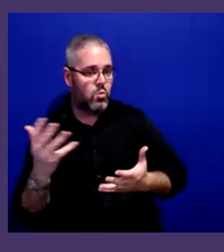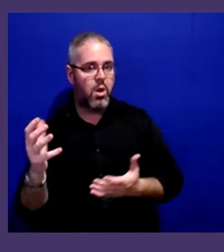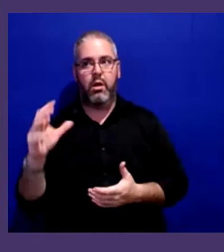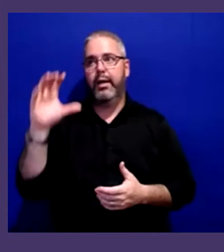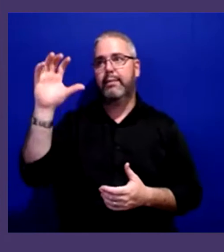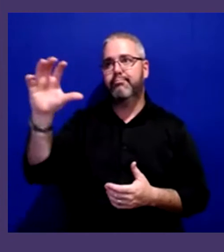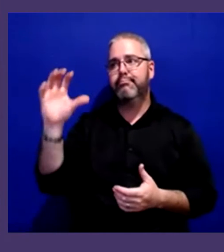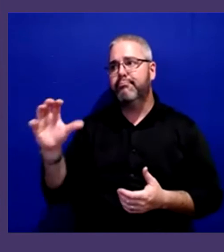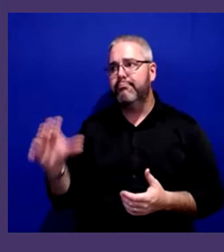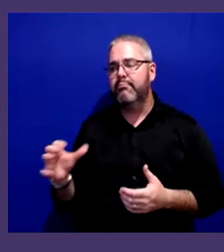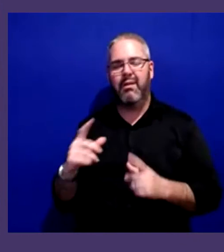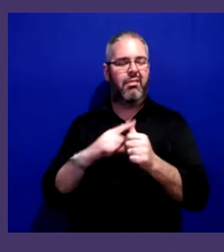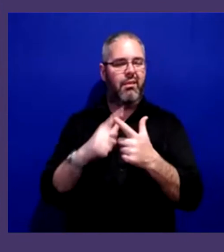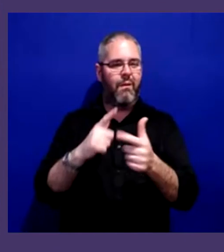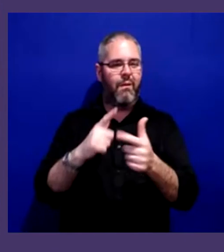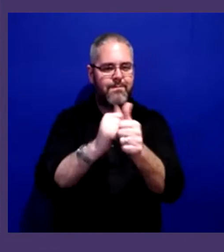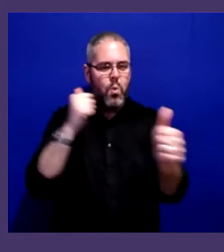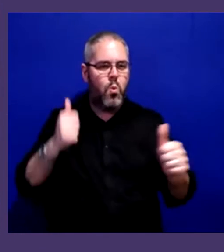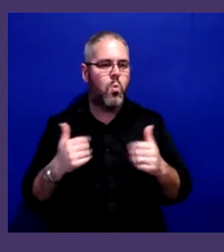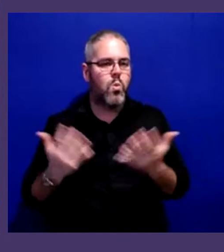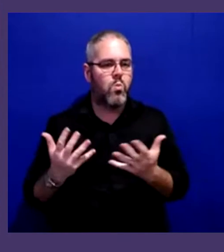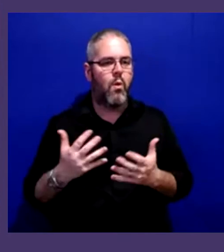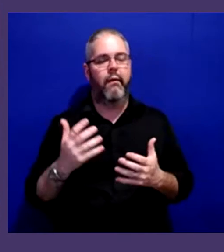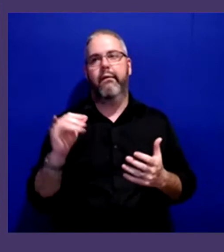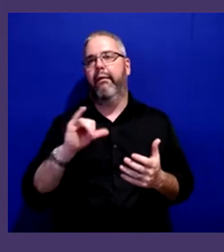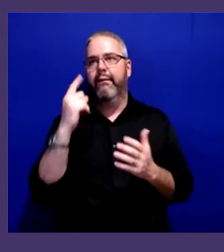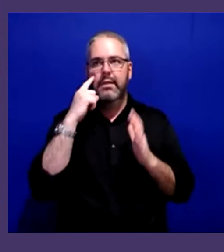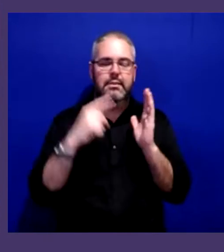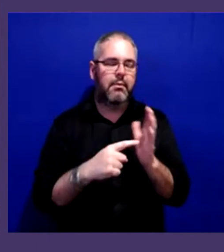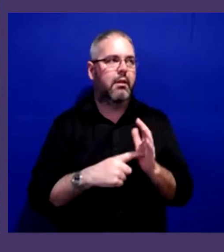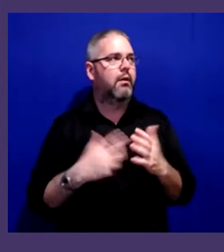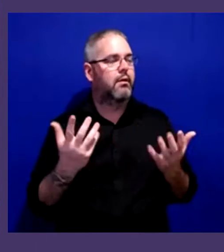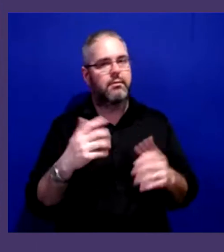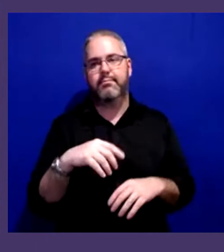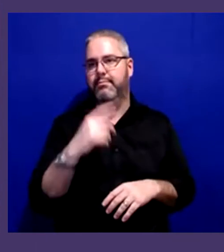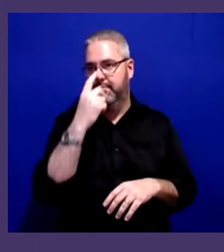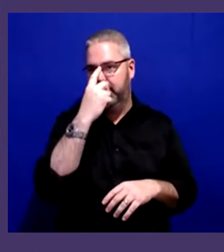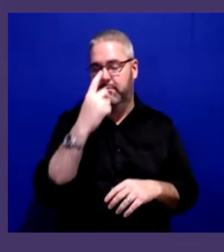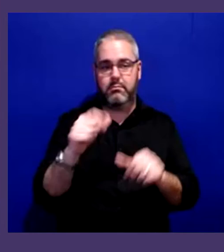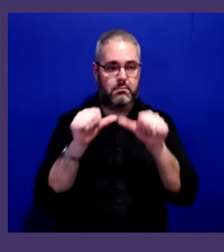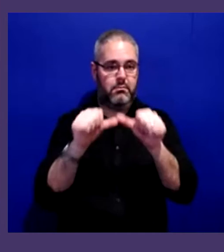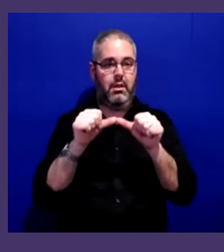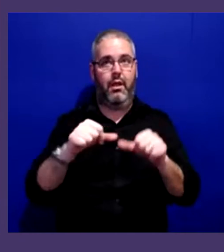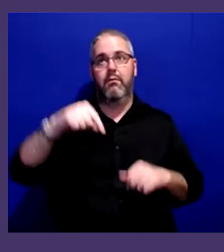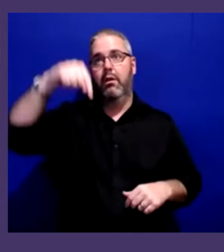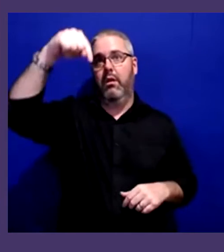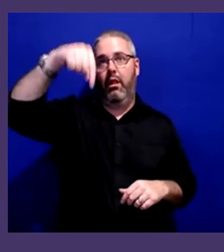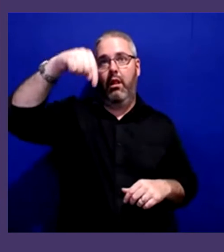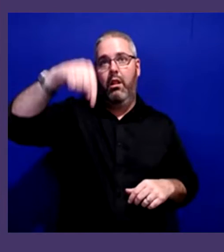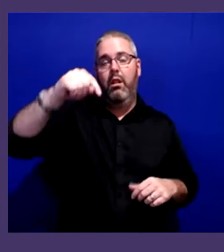avoid things like infinite scroll, which is a really common one in applications.